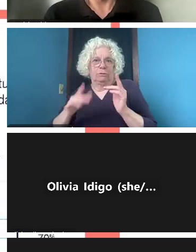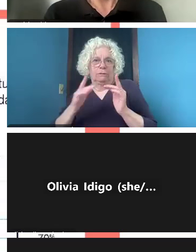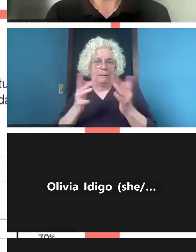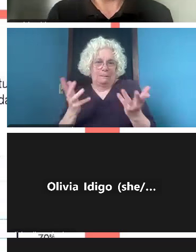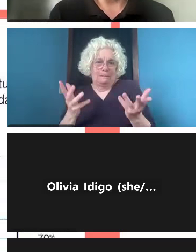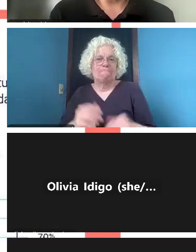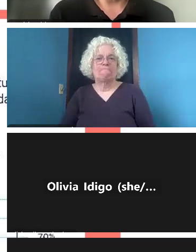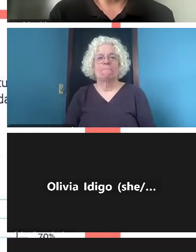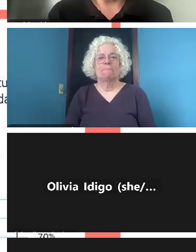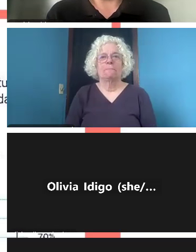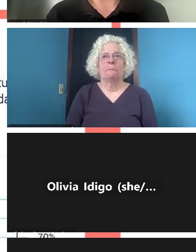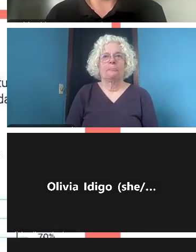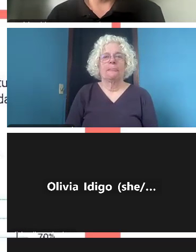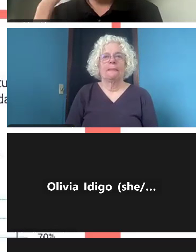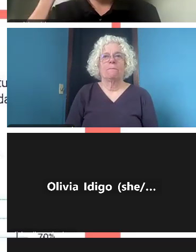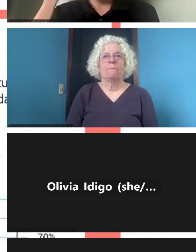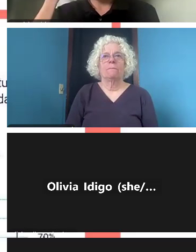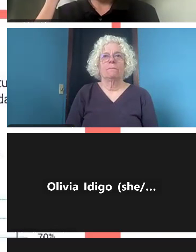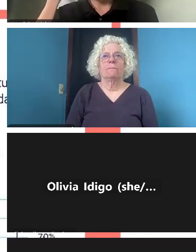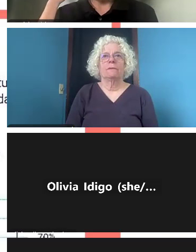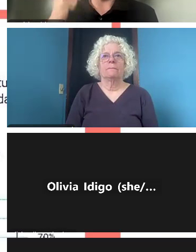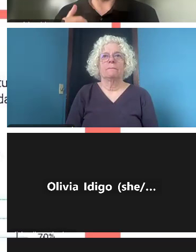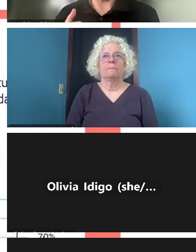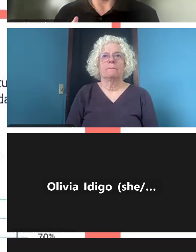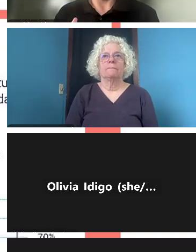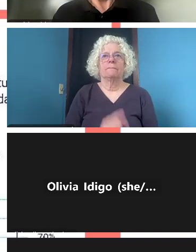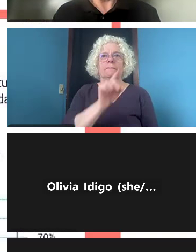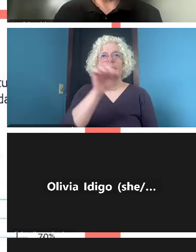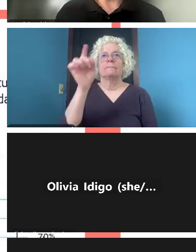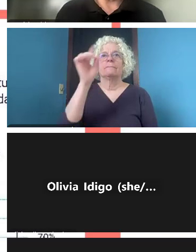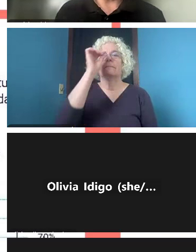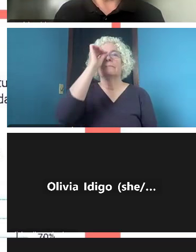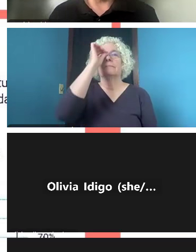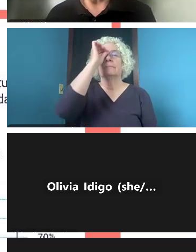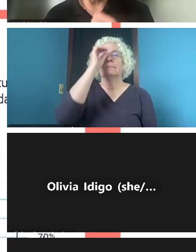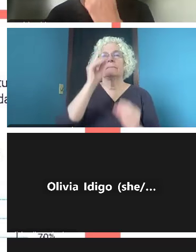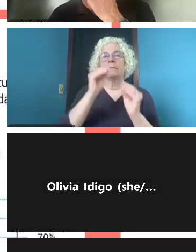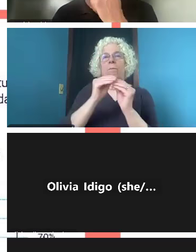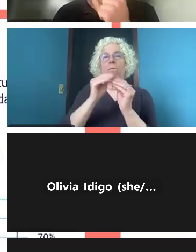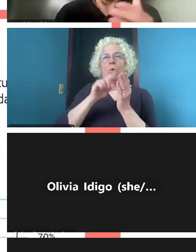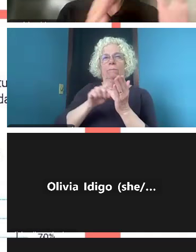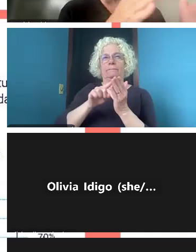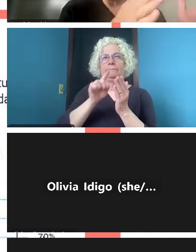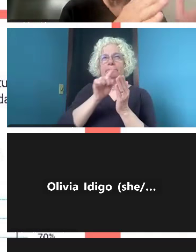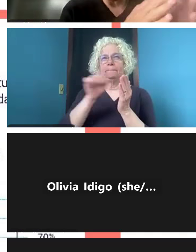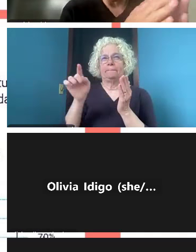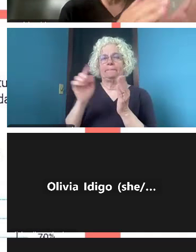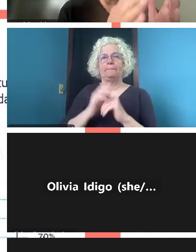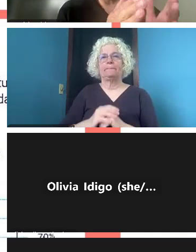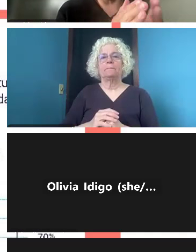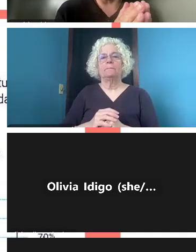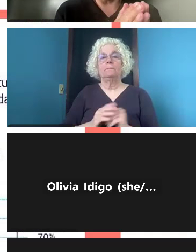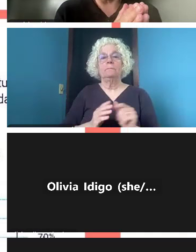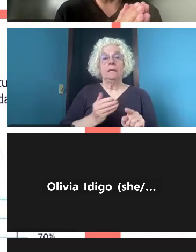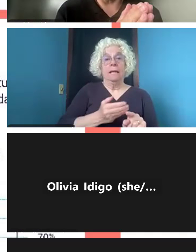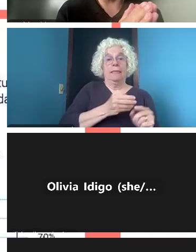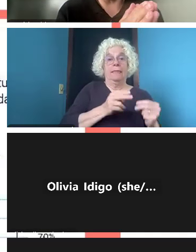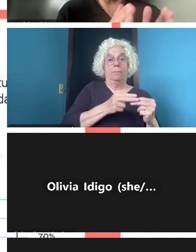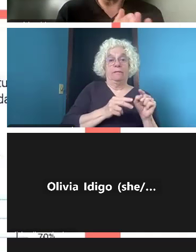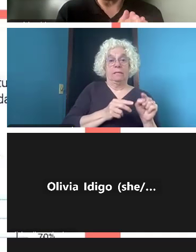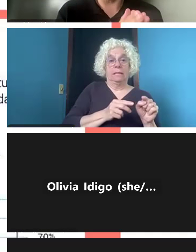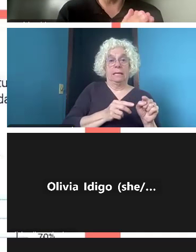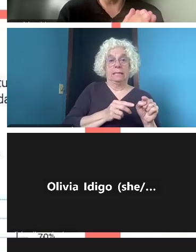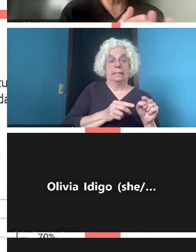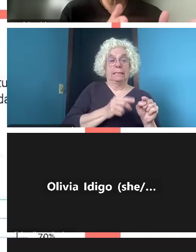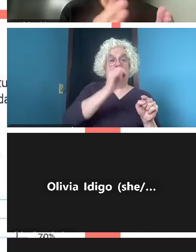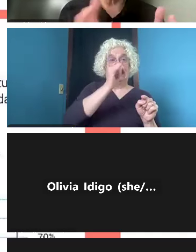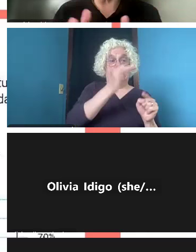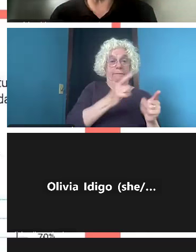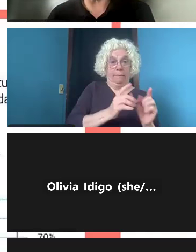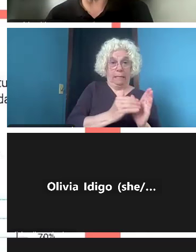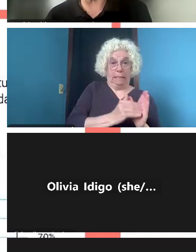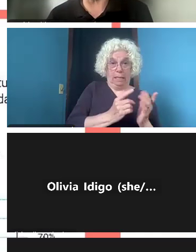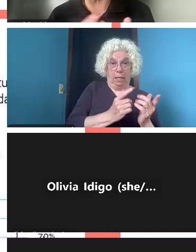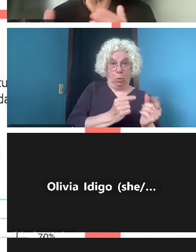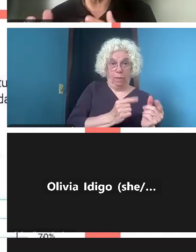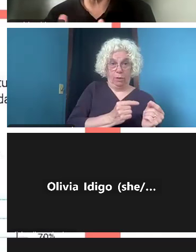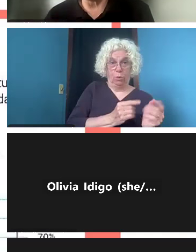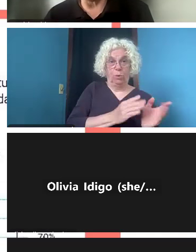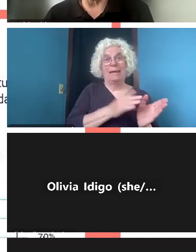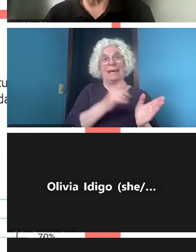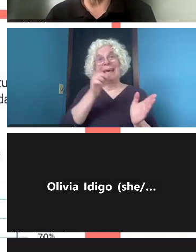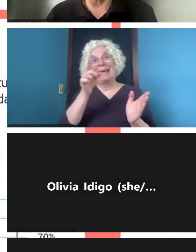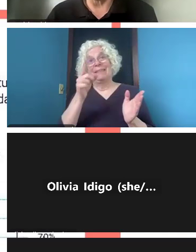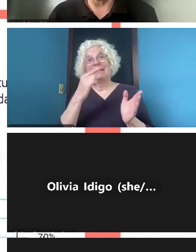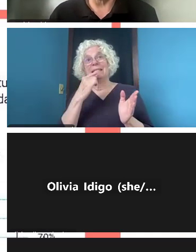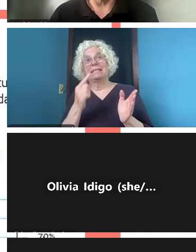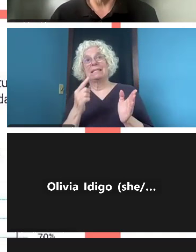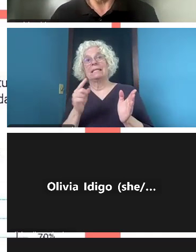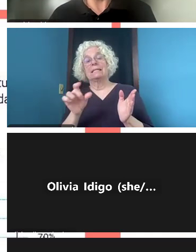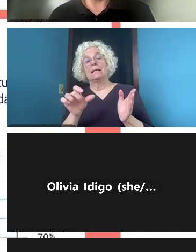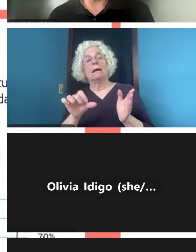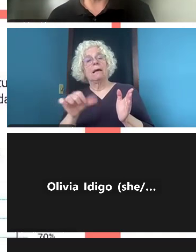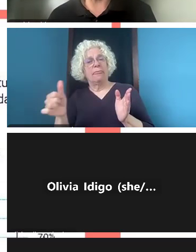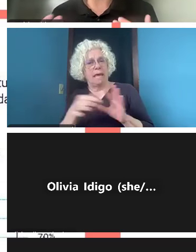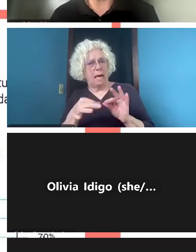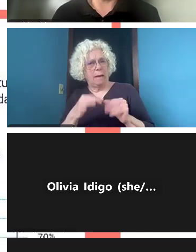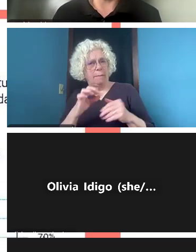The previous slide showed you what they would probably do in the actions, but I just wanted to give you a sense of some other things we also heard.